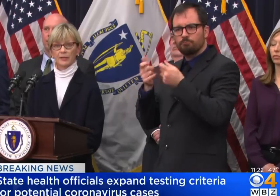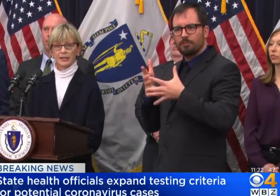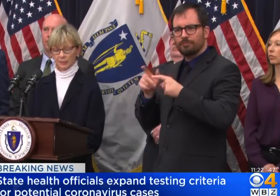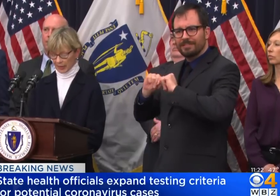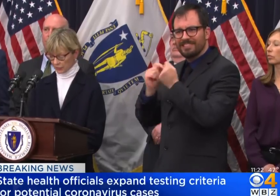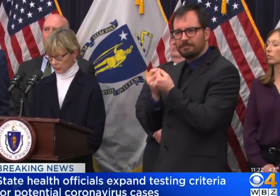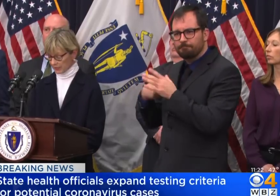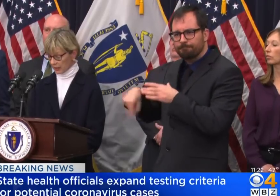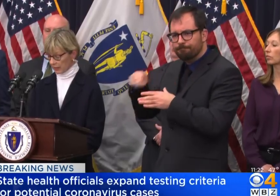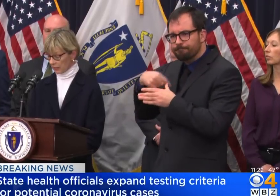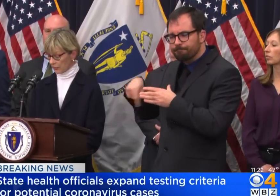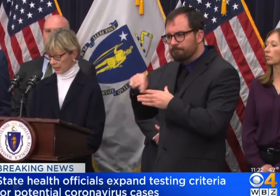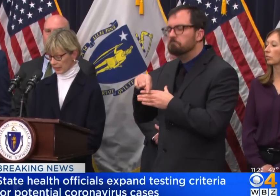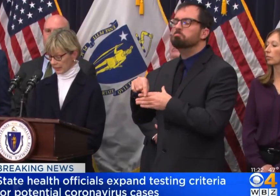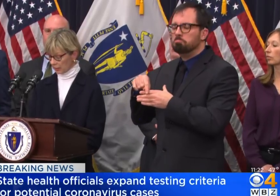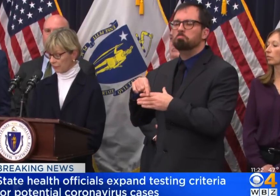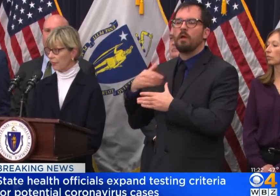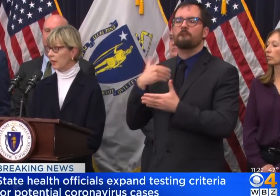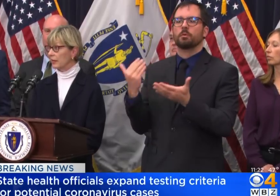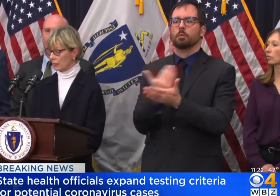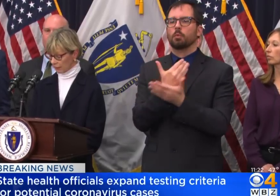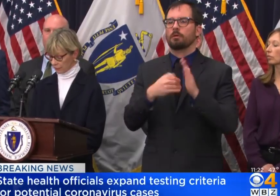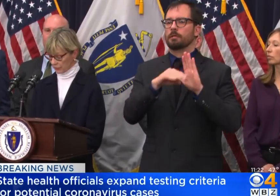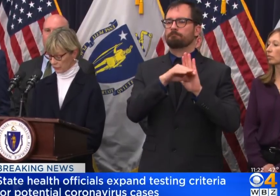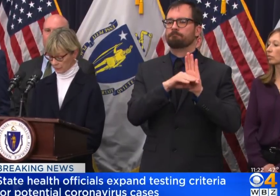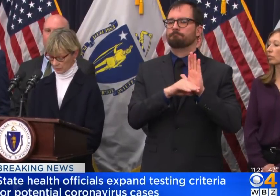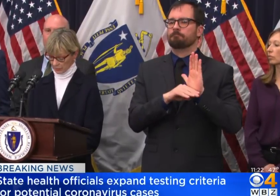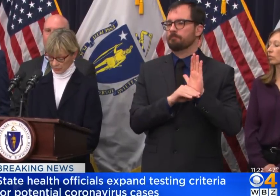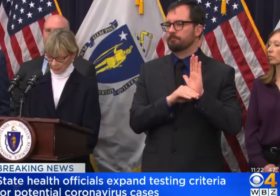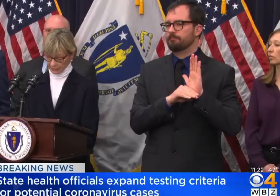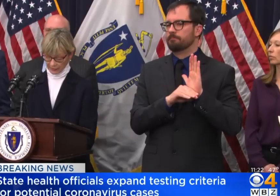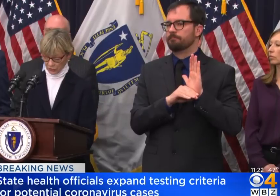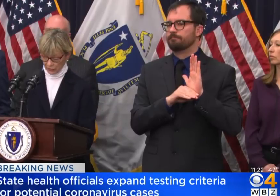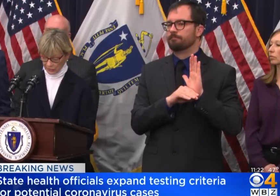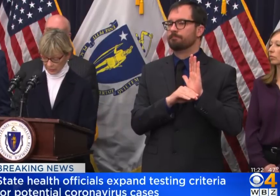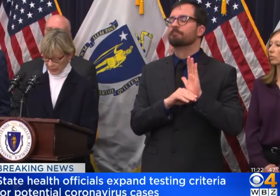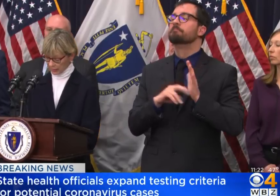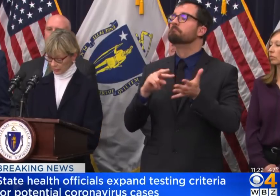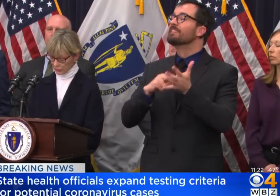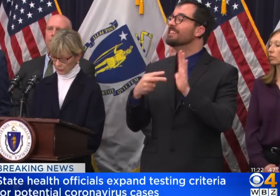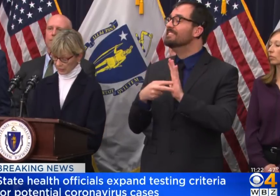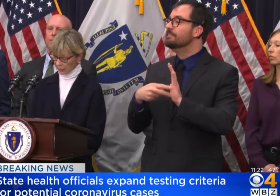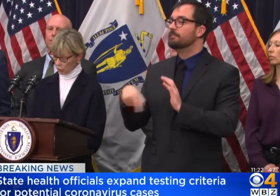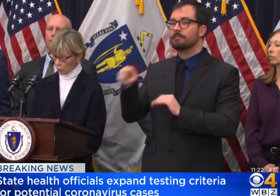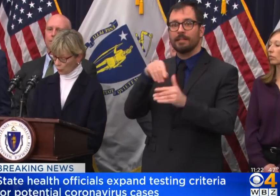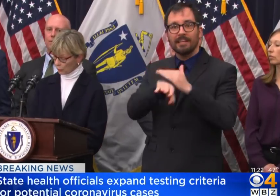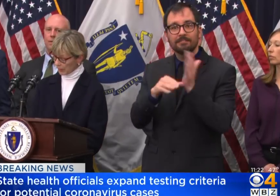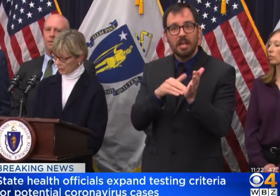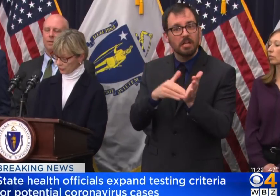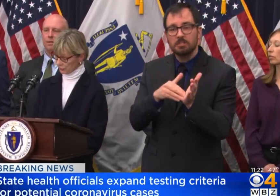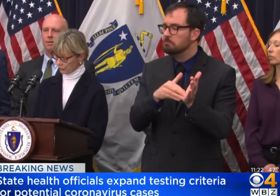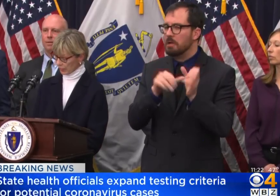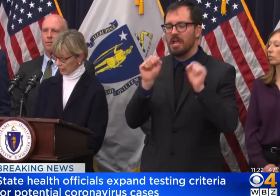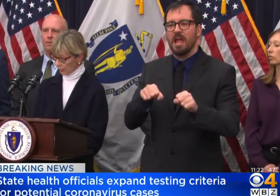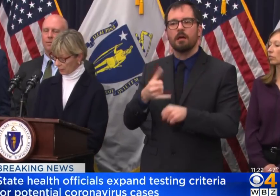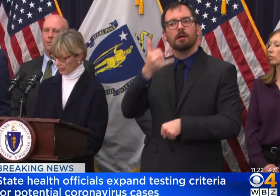STATE. YESTERDAY UNDER MY DIRECTION, MASS HEALTH ISSUED NEW GUIDANCE